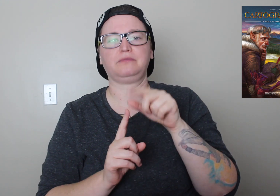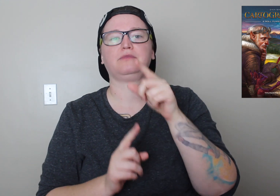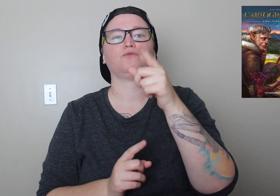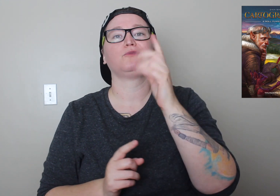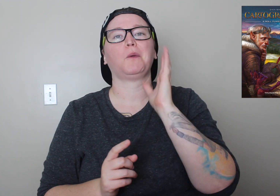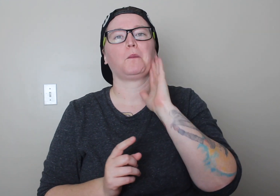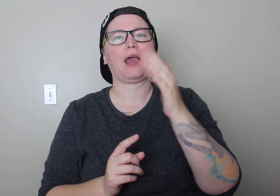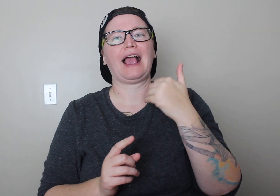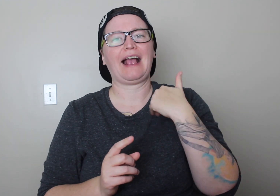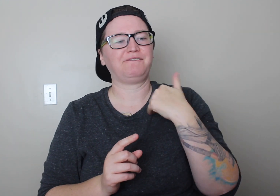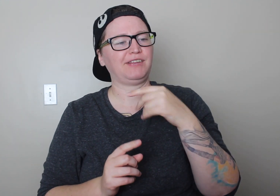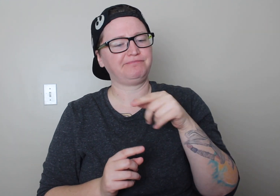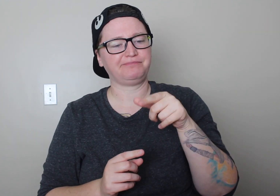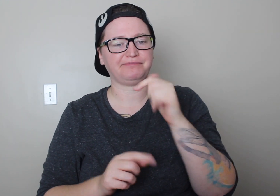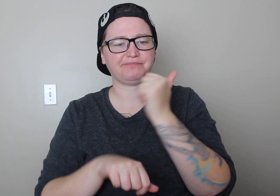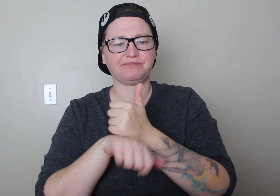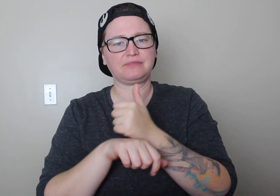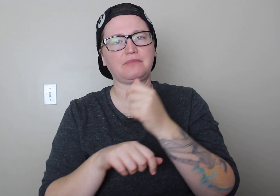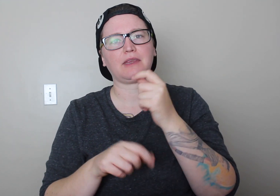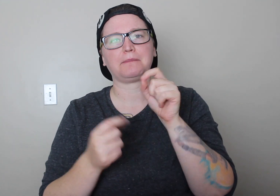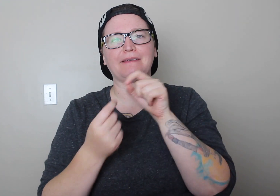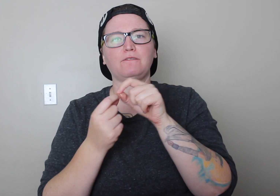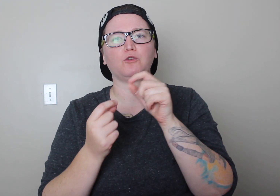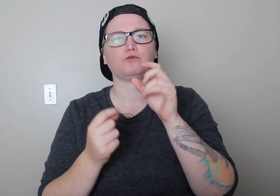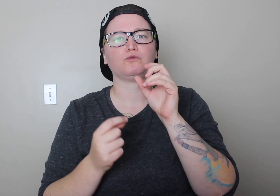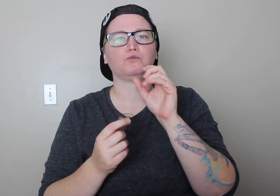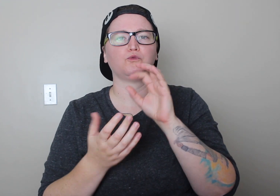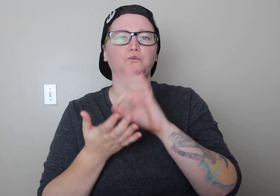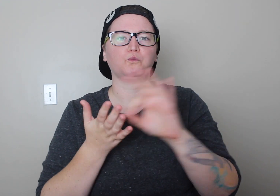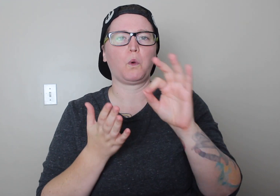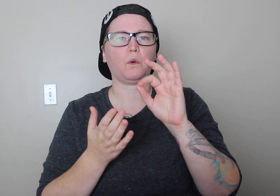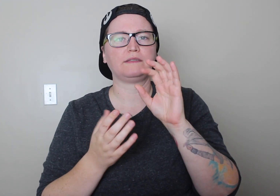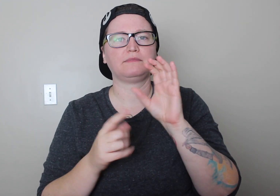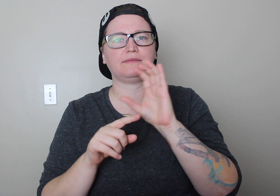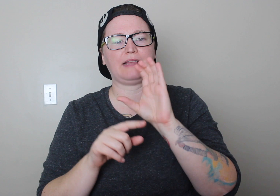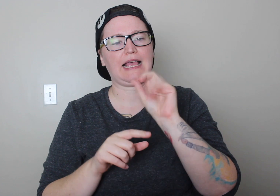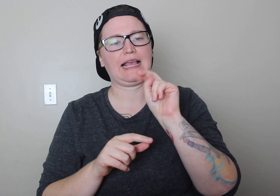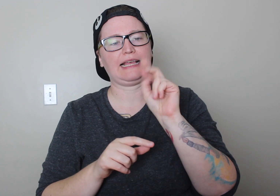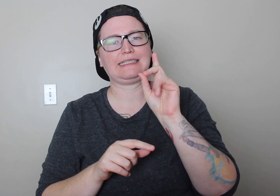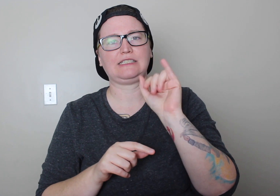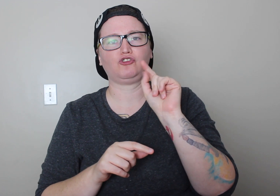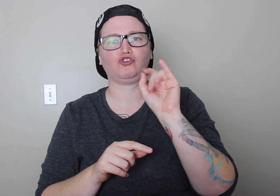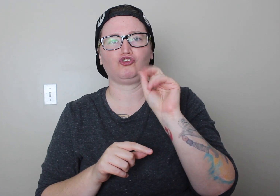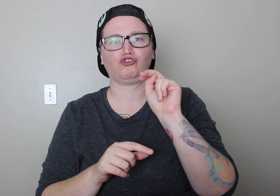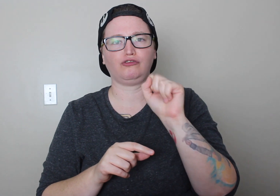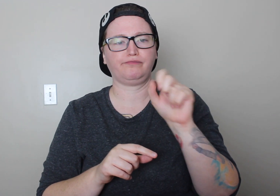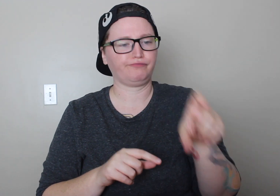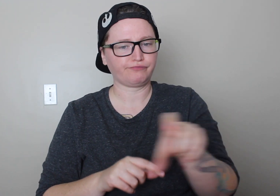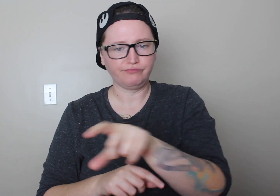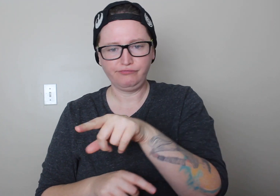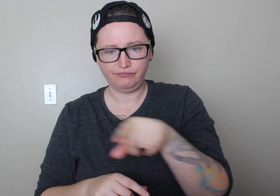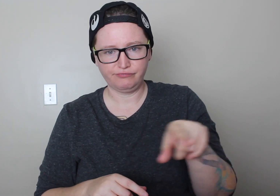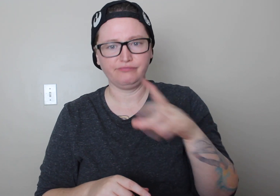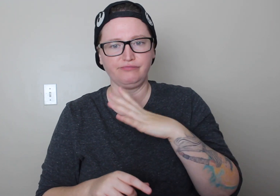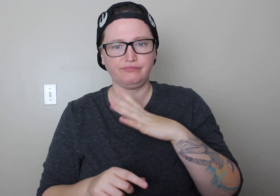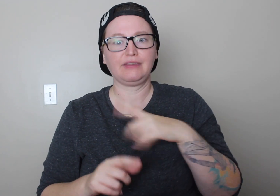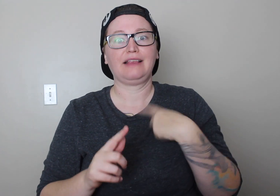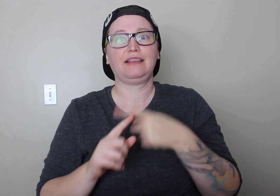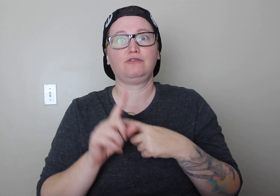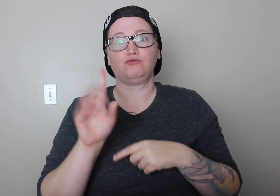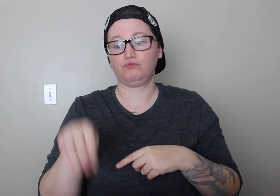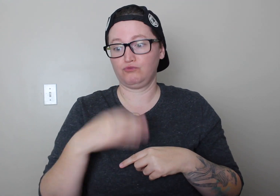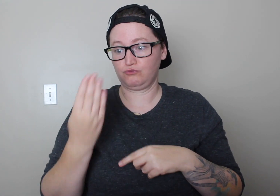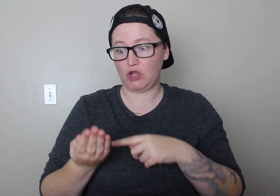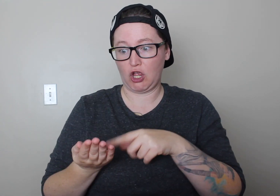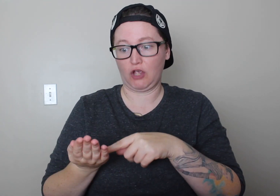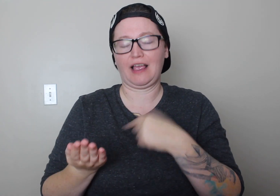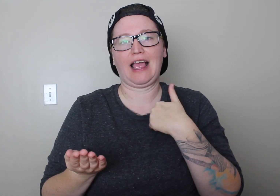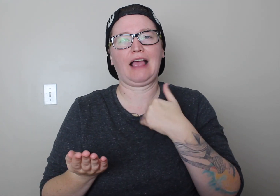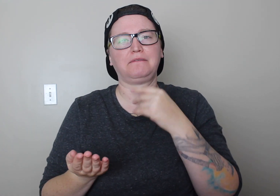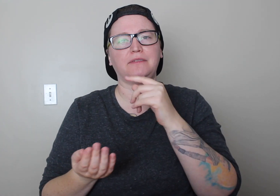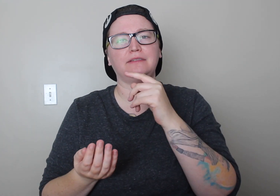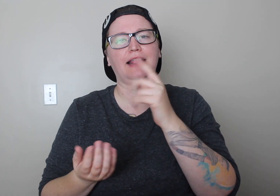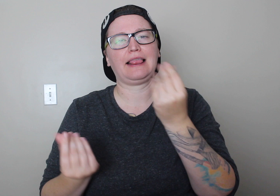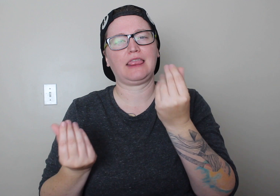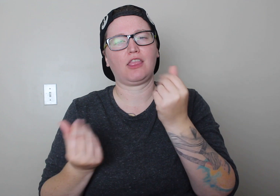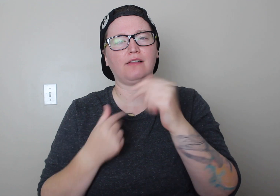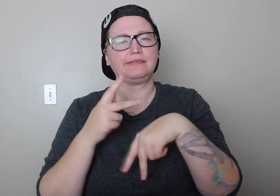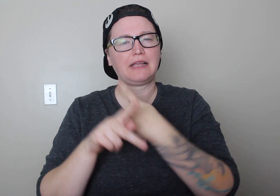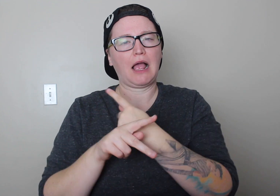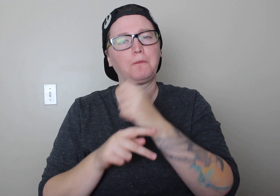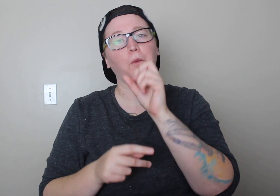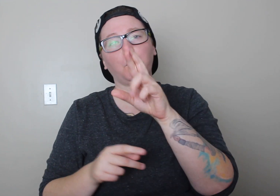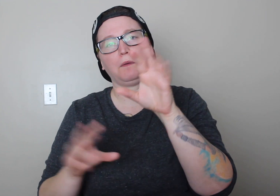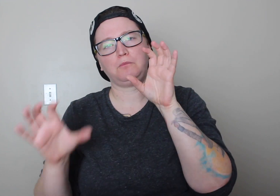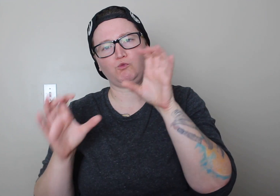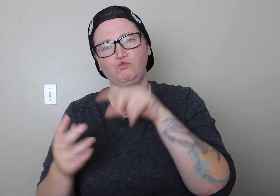There will be a set of scoring conditions laid out and you draw cards that could be either monsters or terrain types.